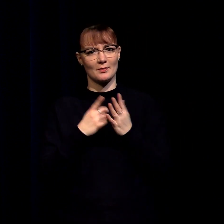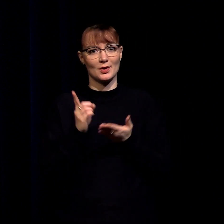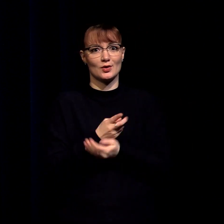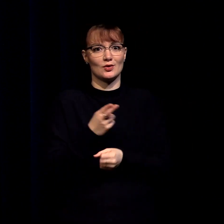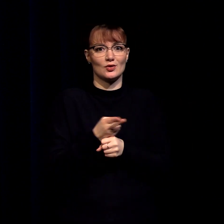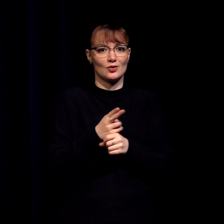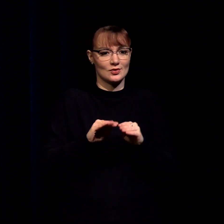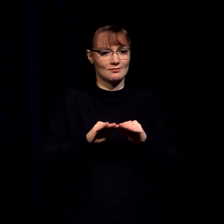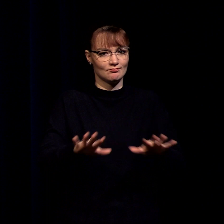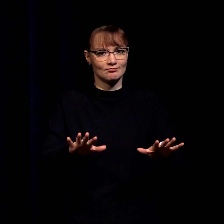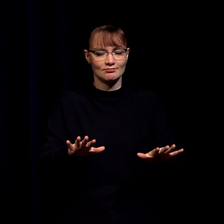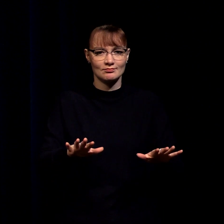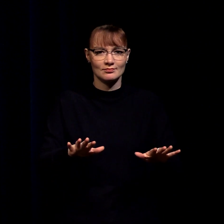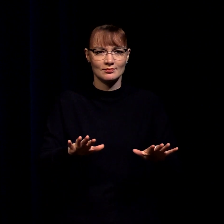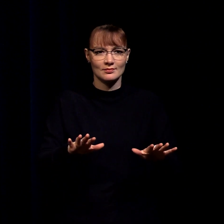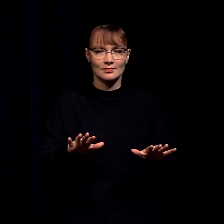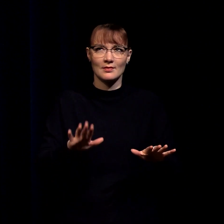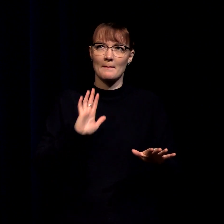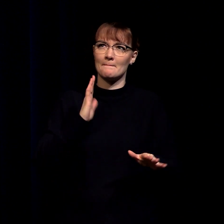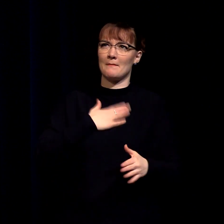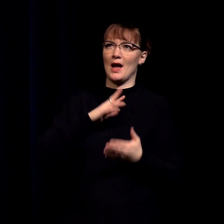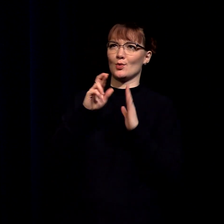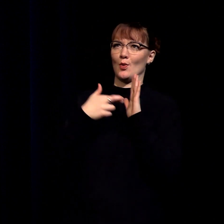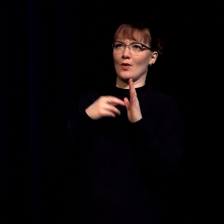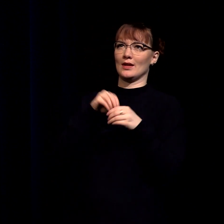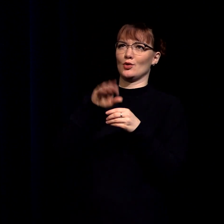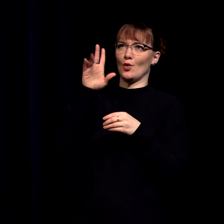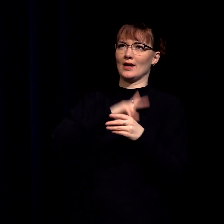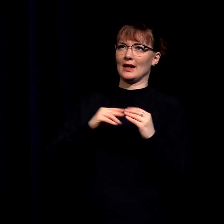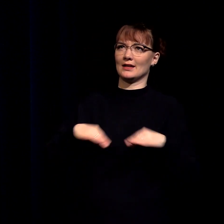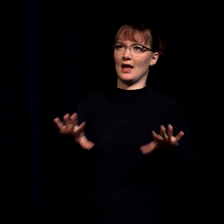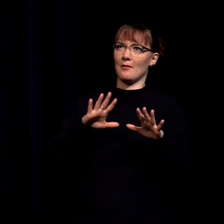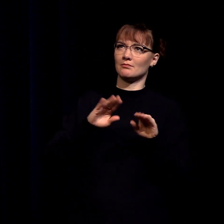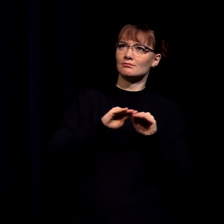going forth of the kingdom of God is. And therefore, there are